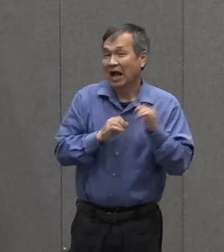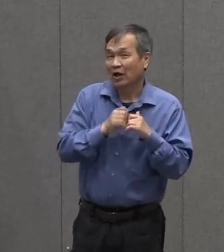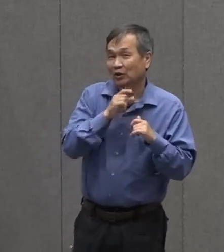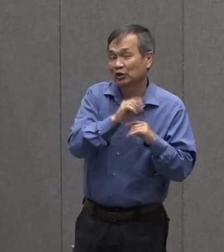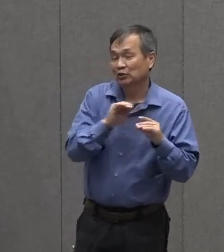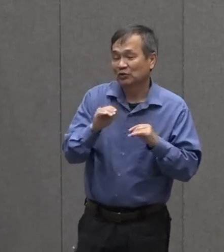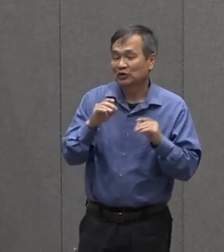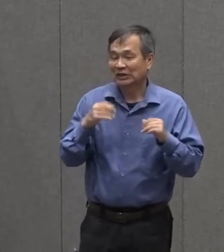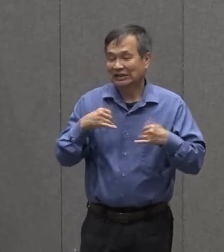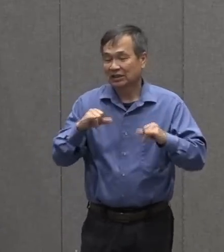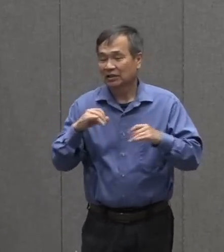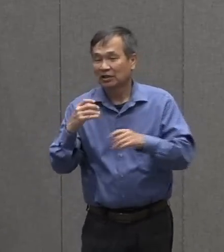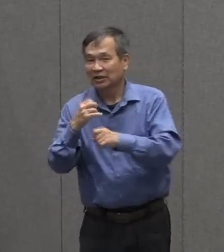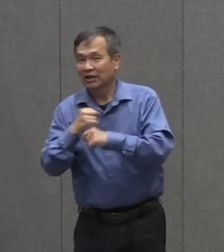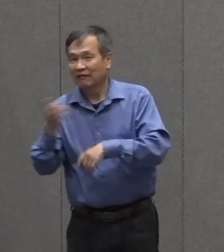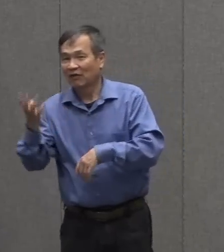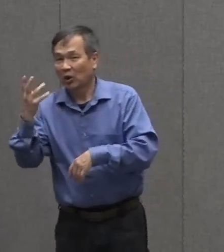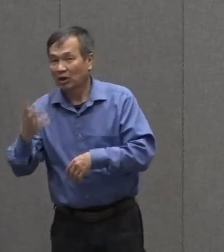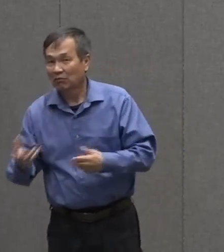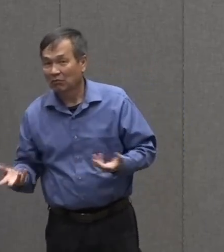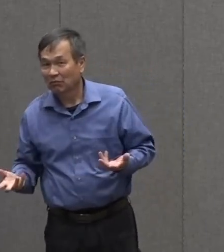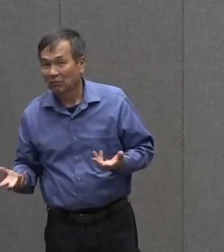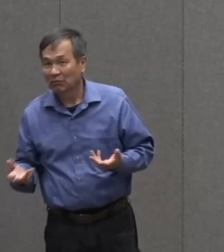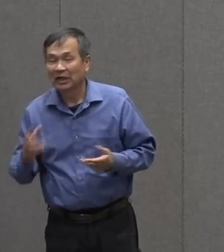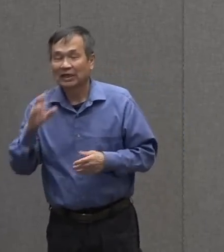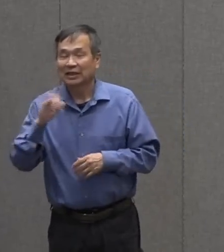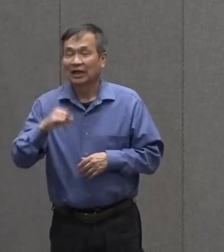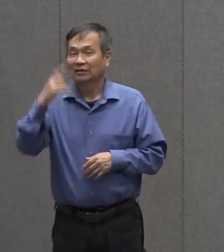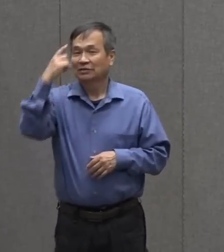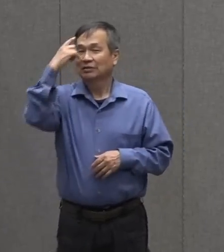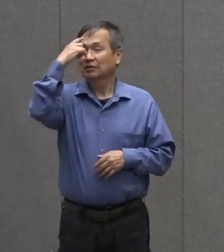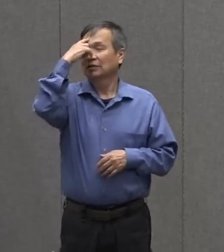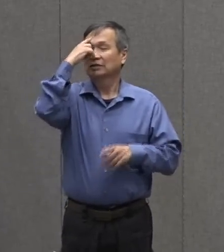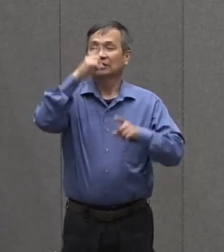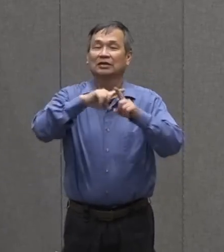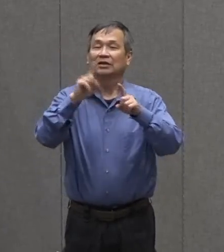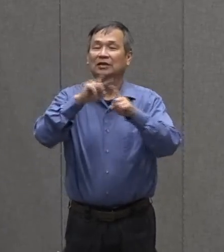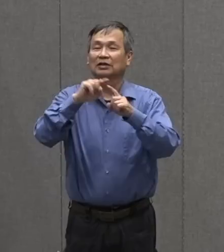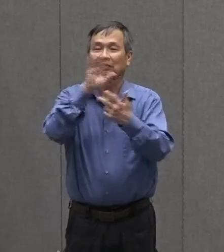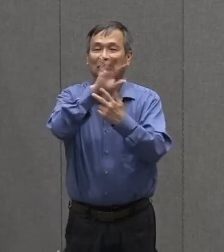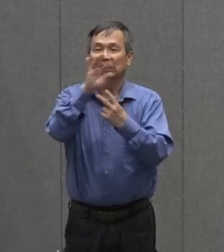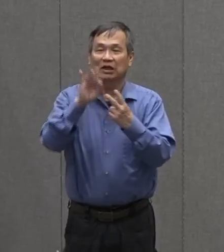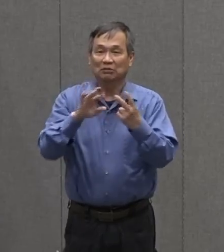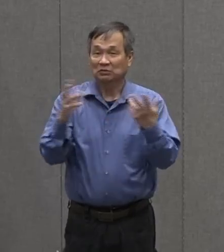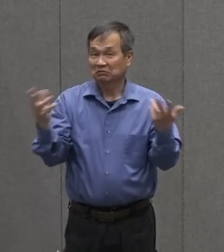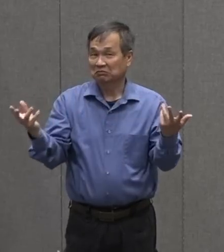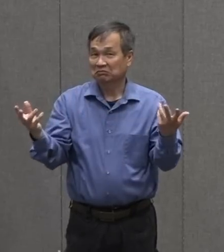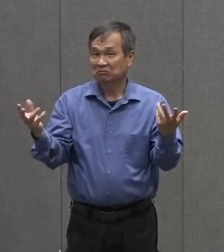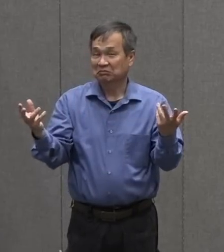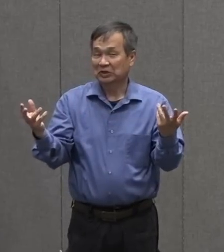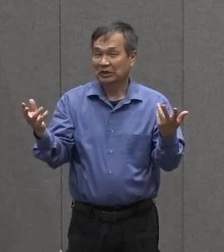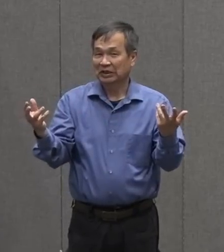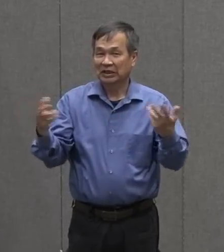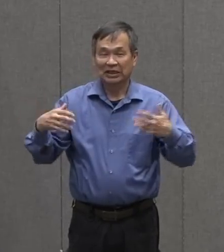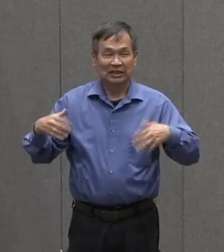you can still get it. Okay. - But that's thinking several moves in a row and I haven't quite gotten there yet.